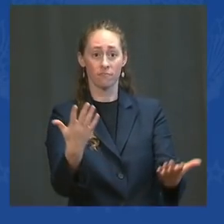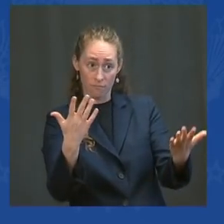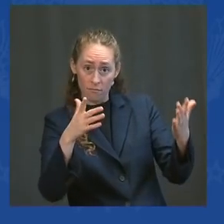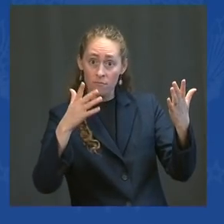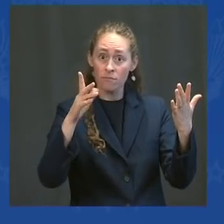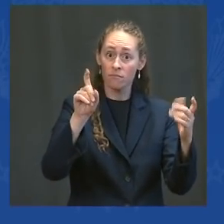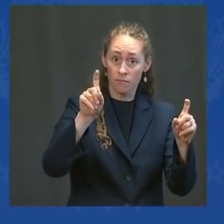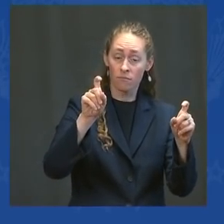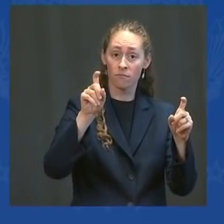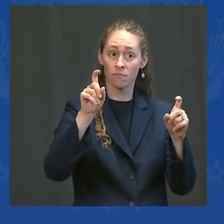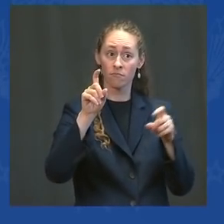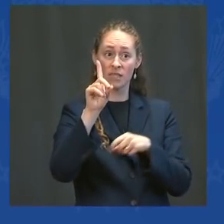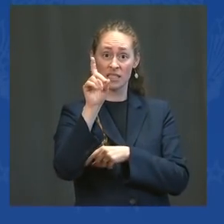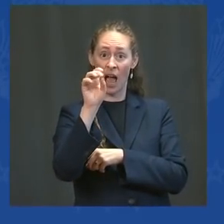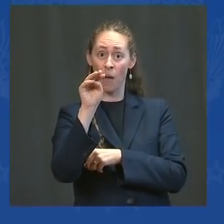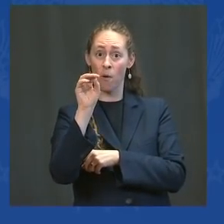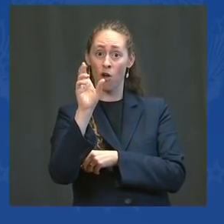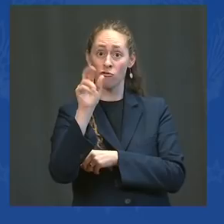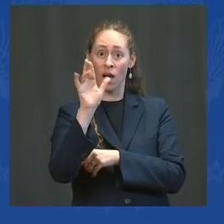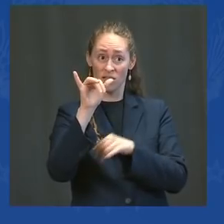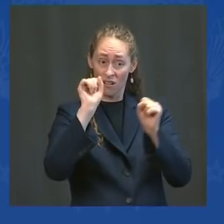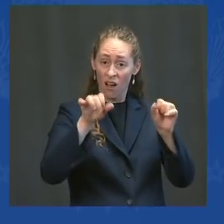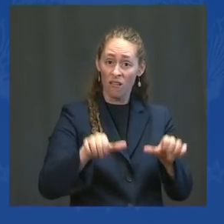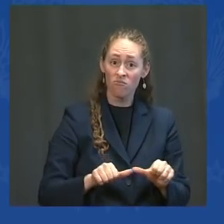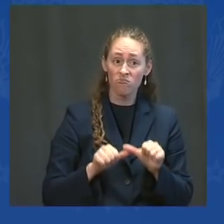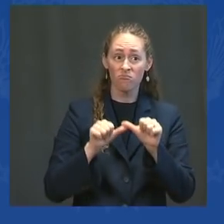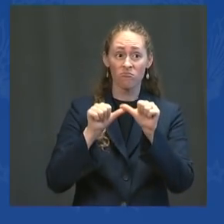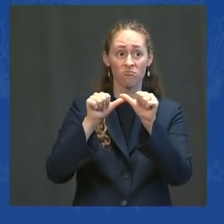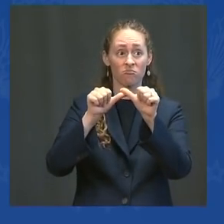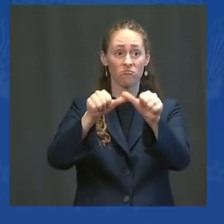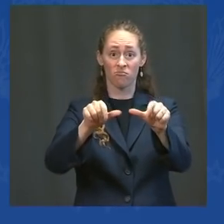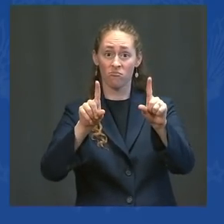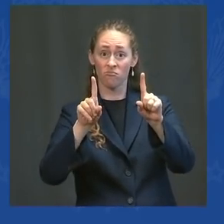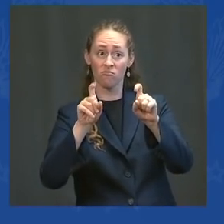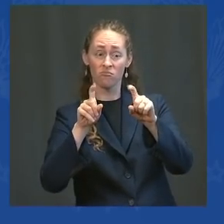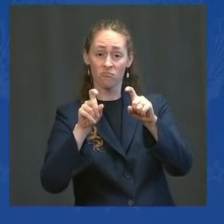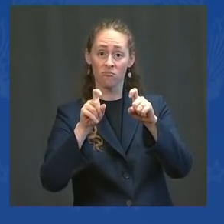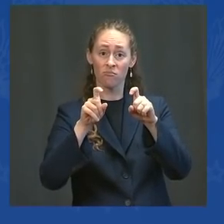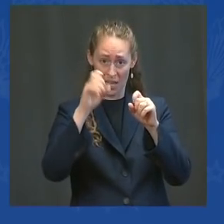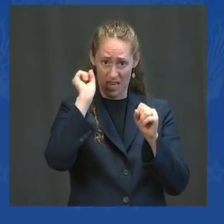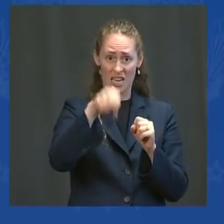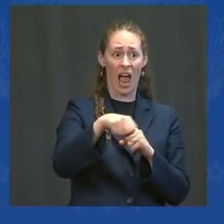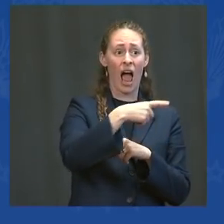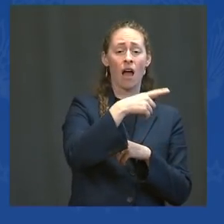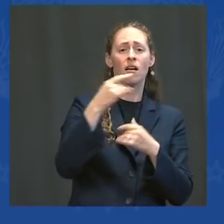whether it could overcome lies and overcome the fury of a few who were seeking to thwart the will of the many.